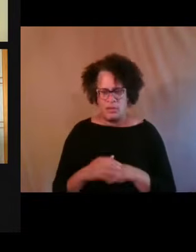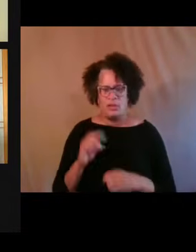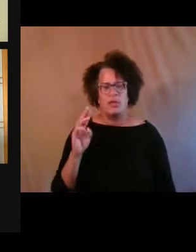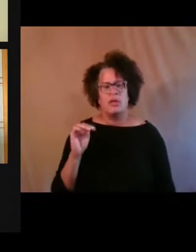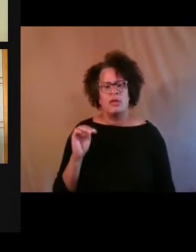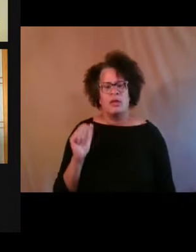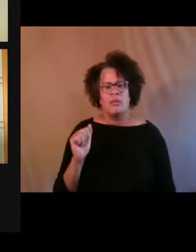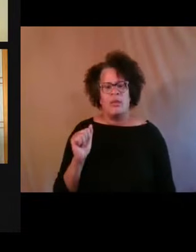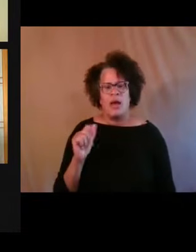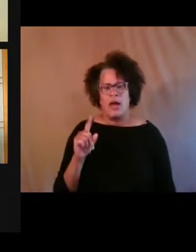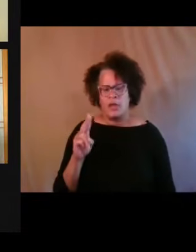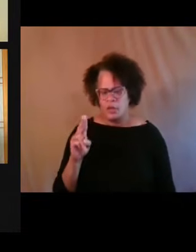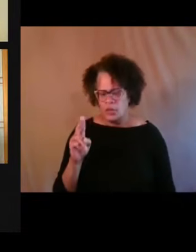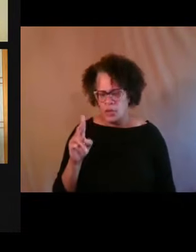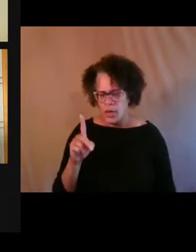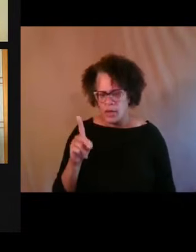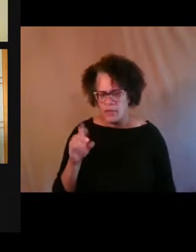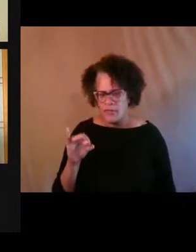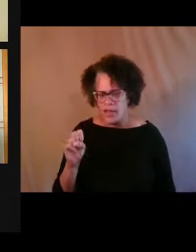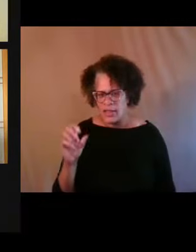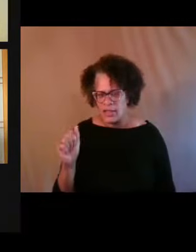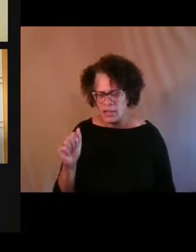I wanna direct this first question to you.